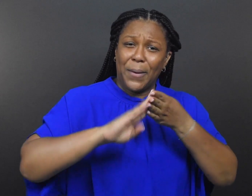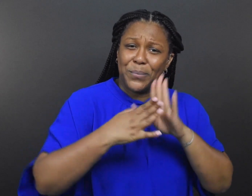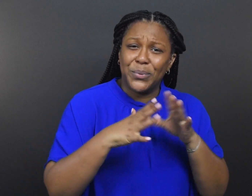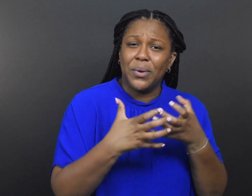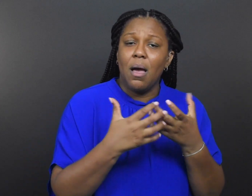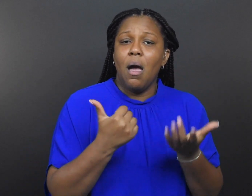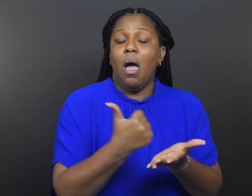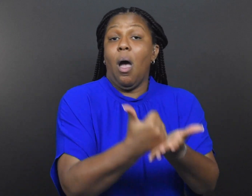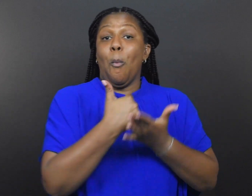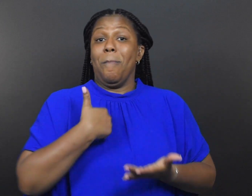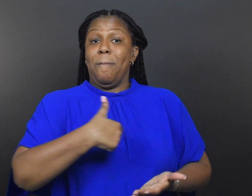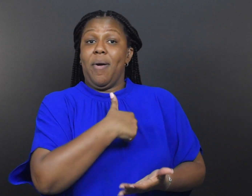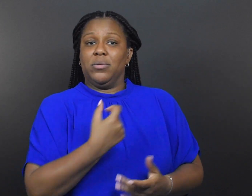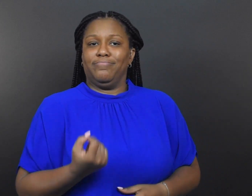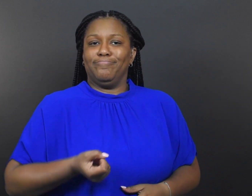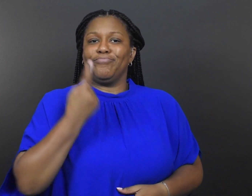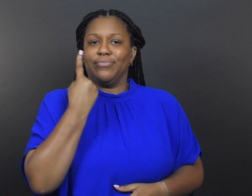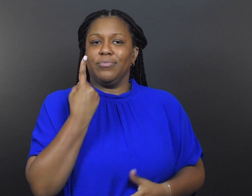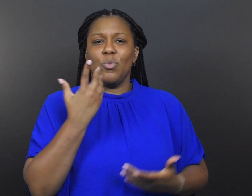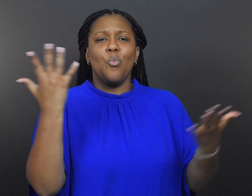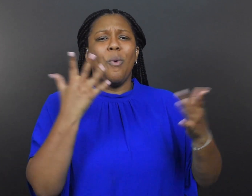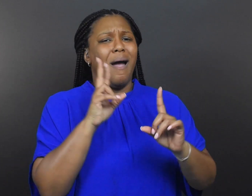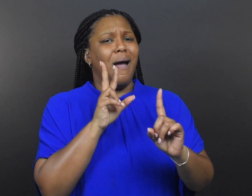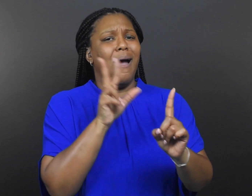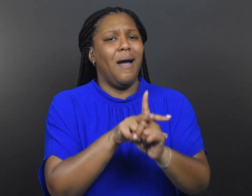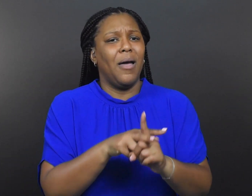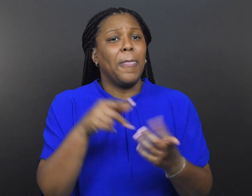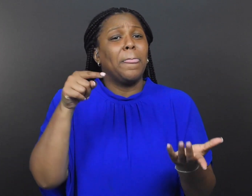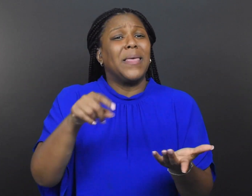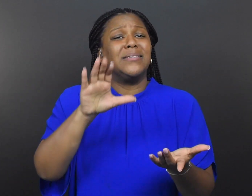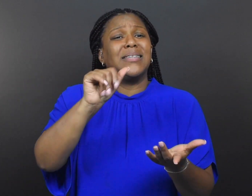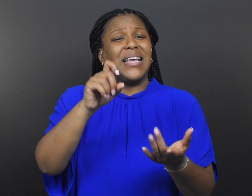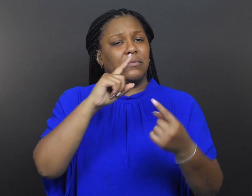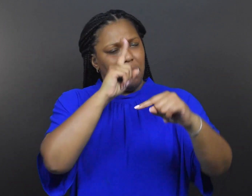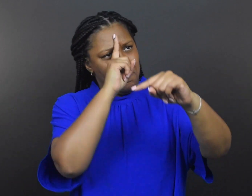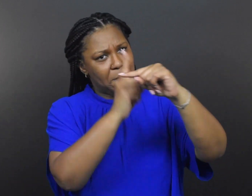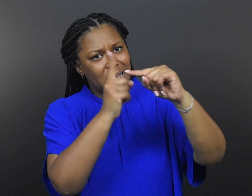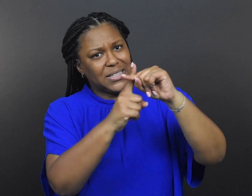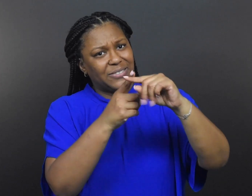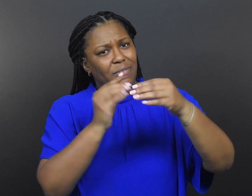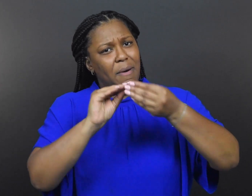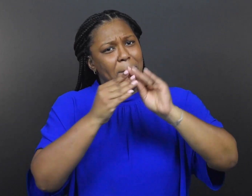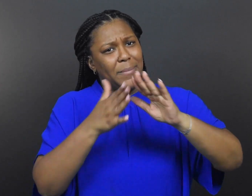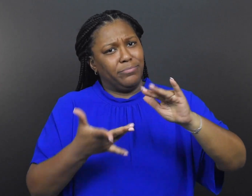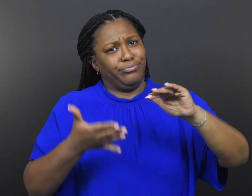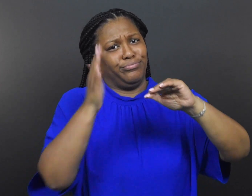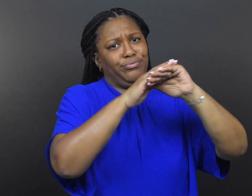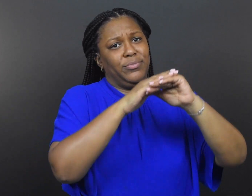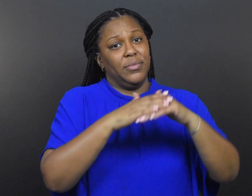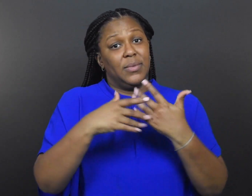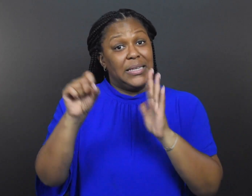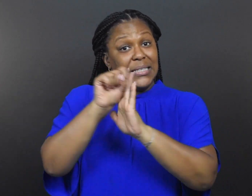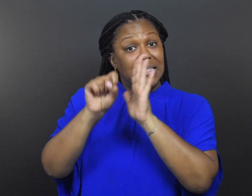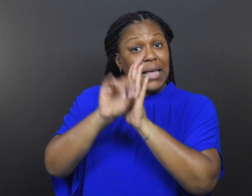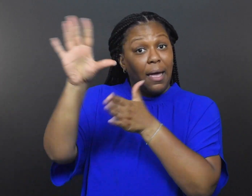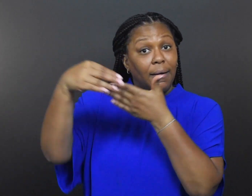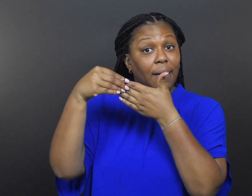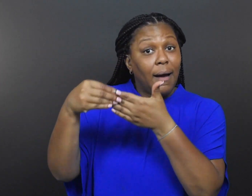the implications of what the case positivity numbers, state guidelines, and restrictions